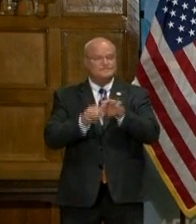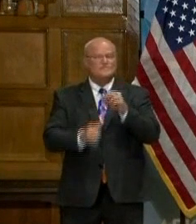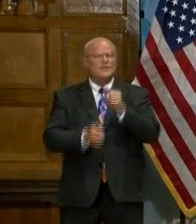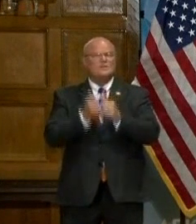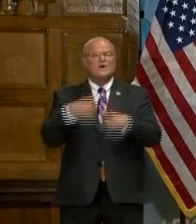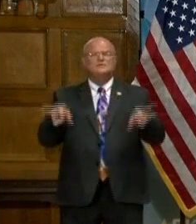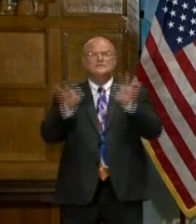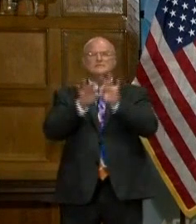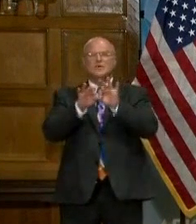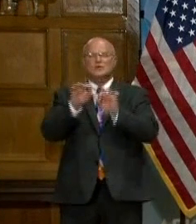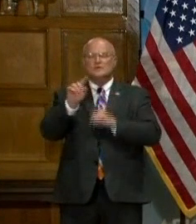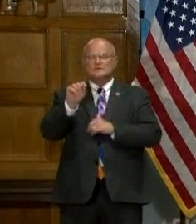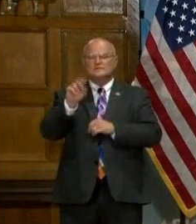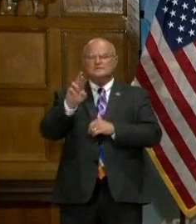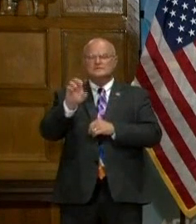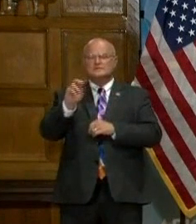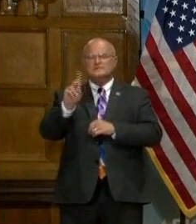THIS IS THE MULTICOLORED CHART.